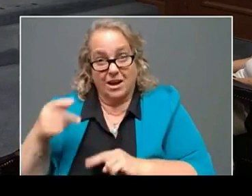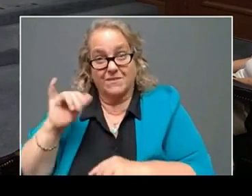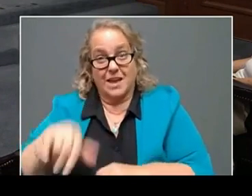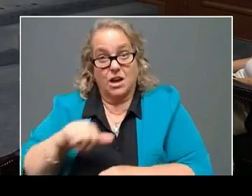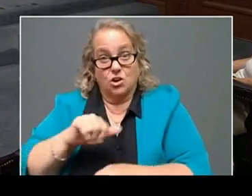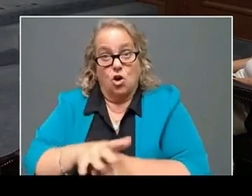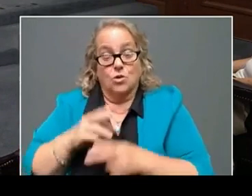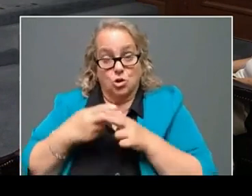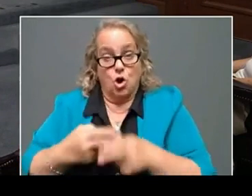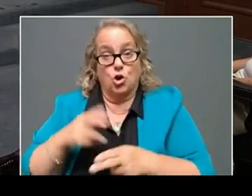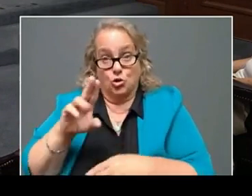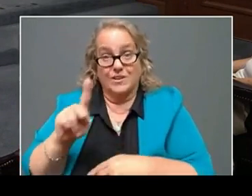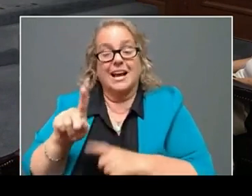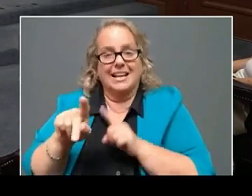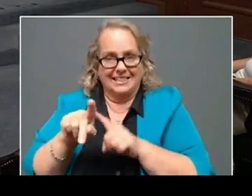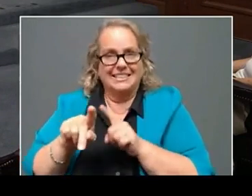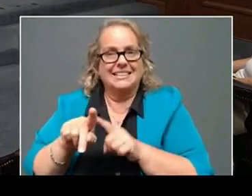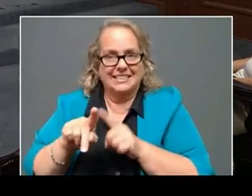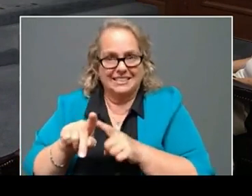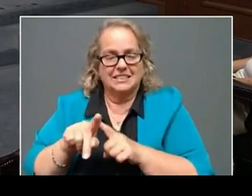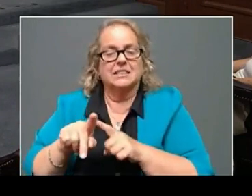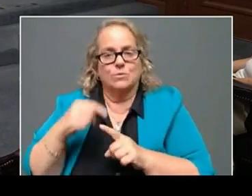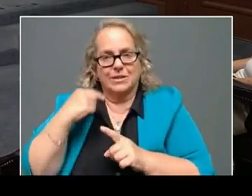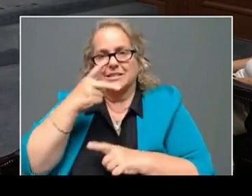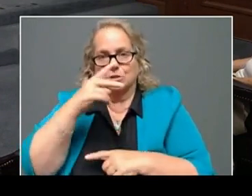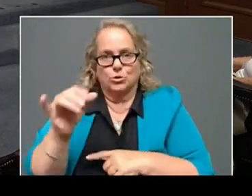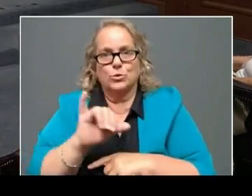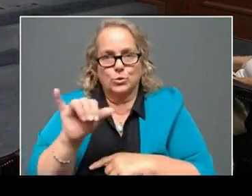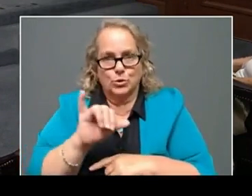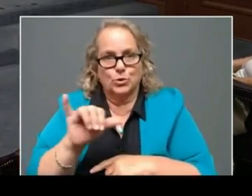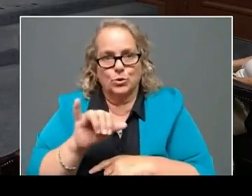nationally, we don't have any doubts or any reason to dispute that the delta